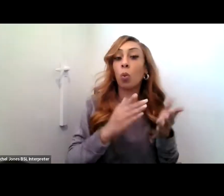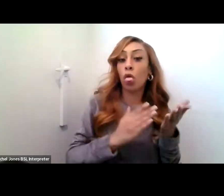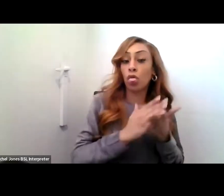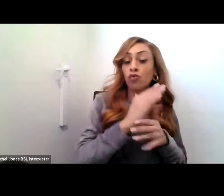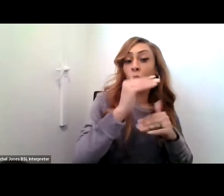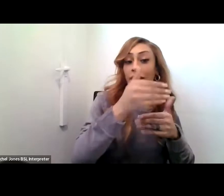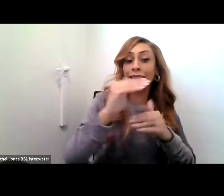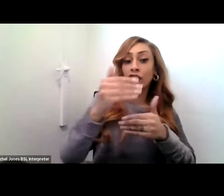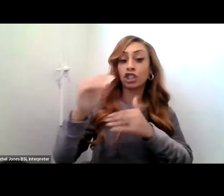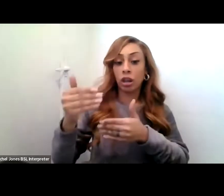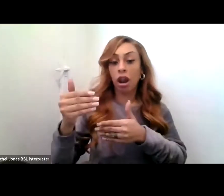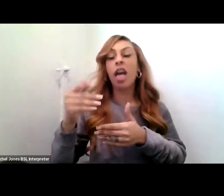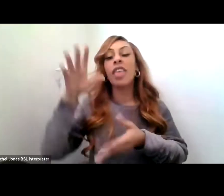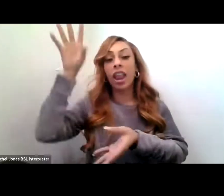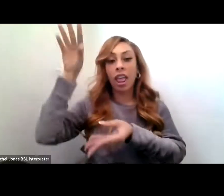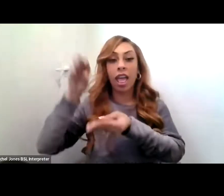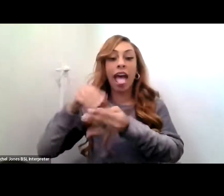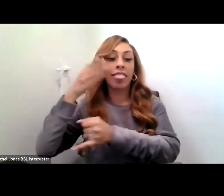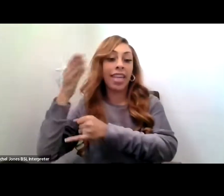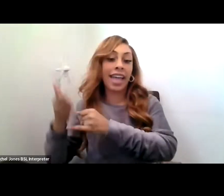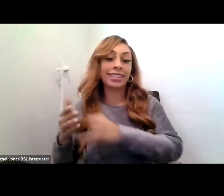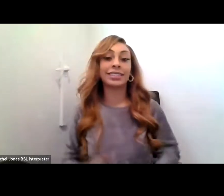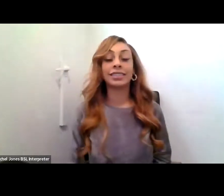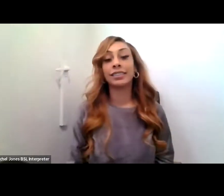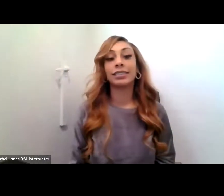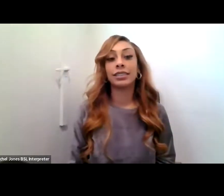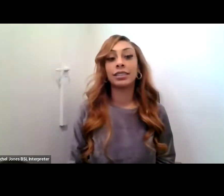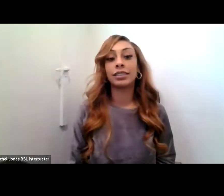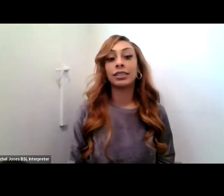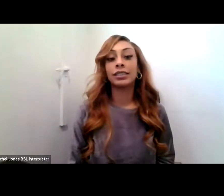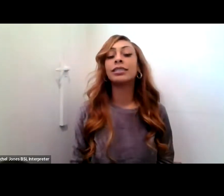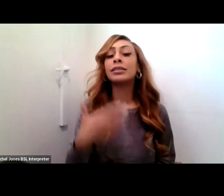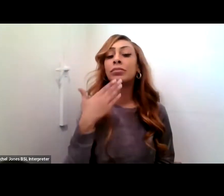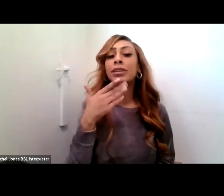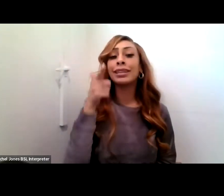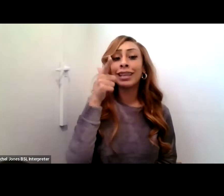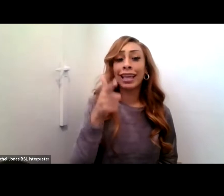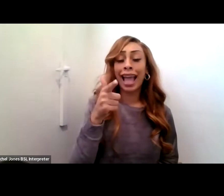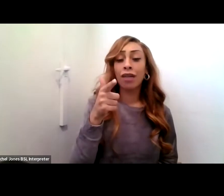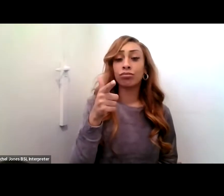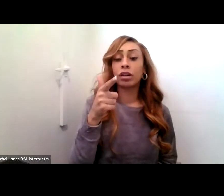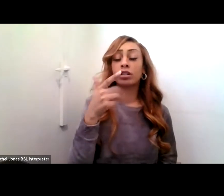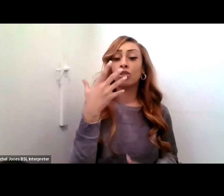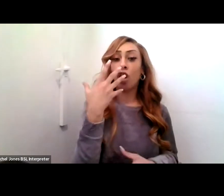where we'll do a round table discussion. Please do keep your cameras and mics off until those Q&A portions.